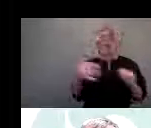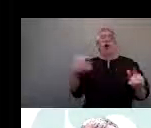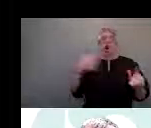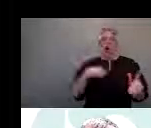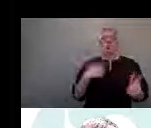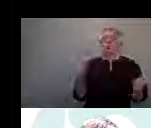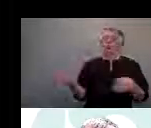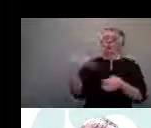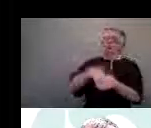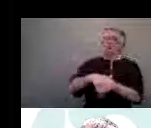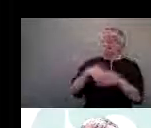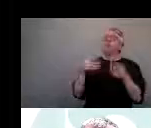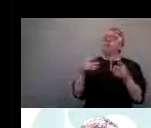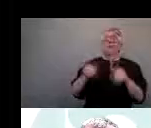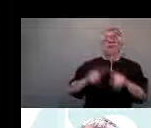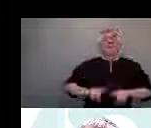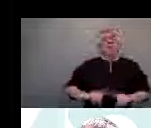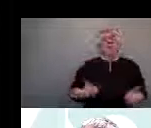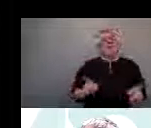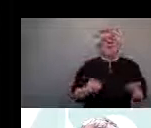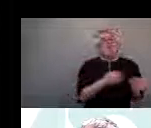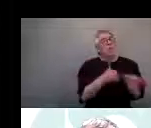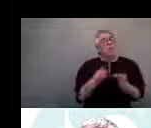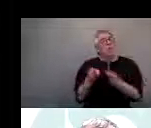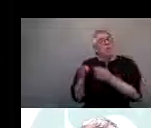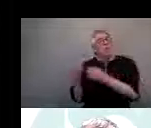have also been involved in raising public awareness of the problem of